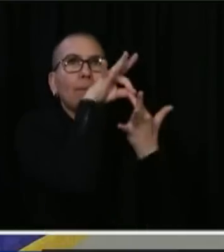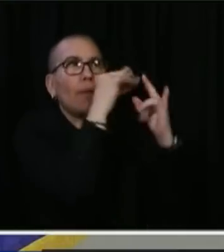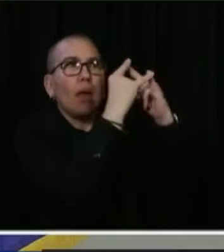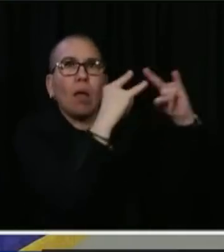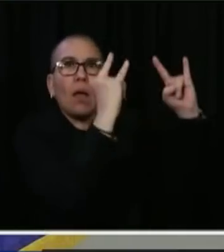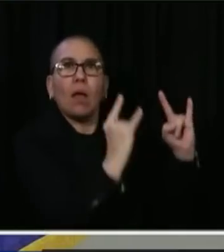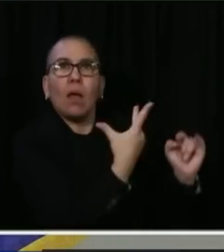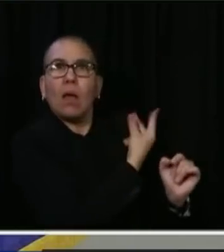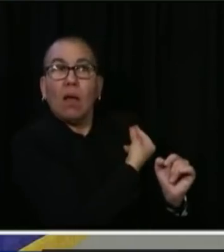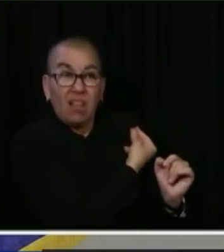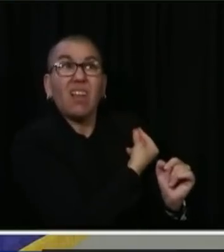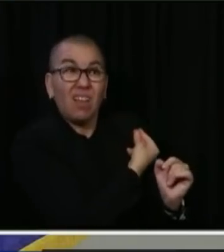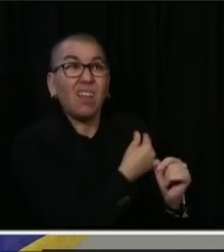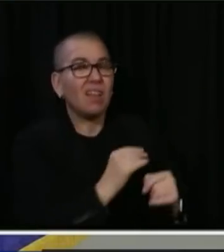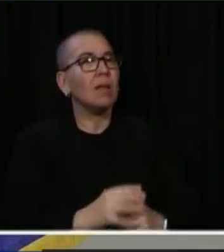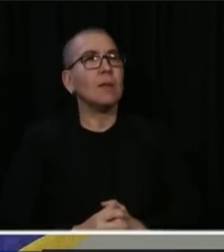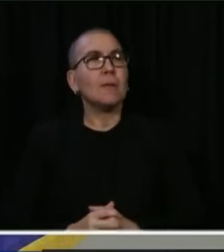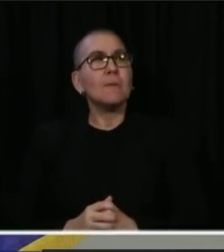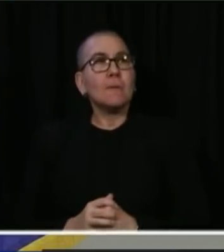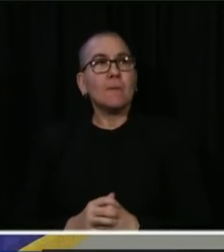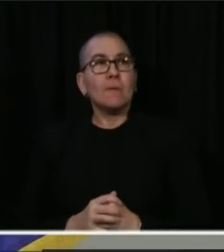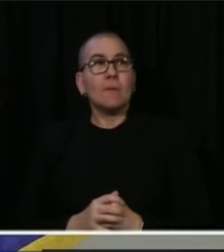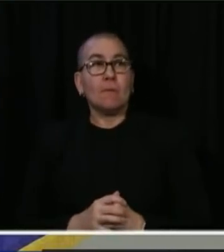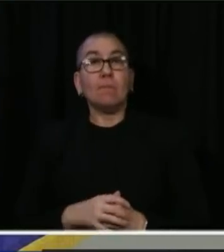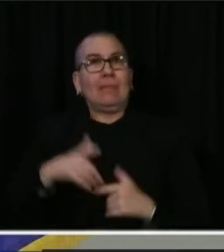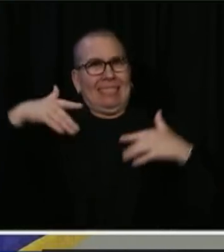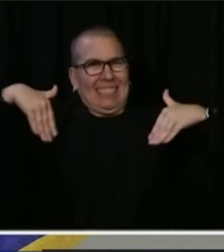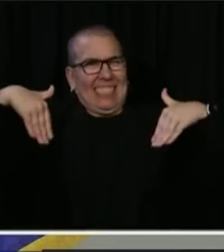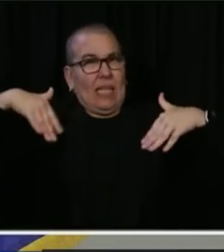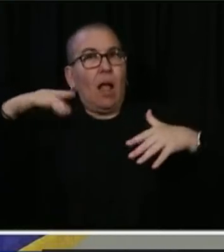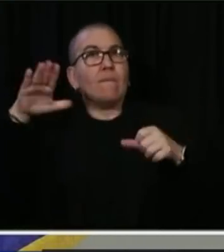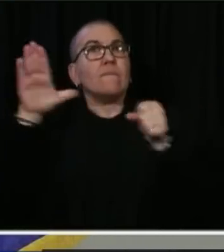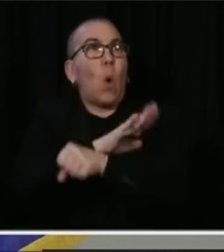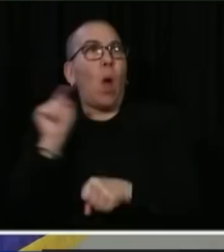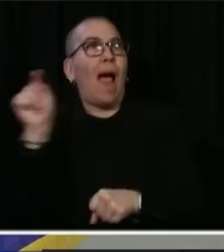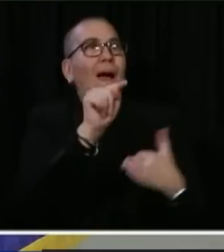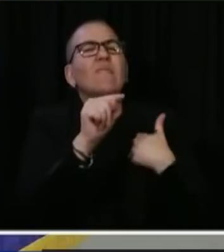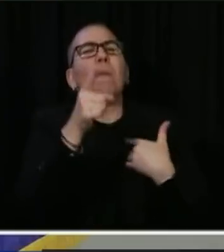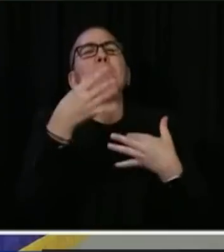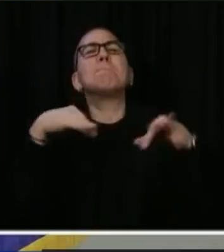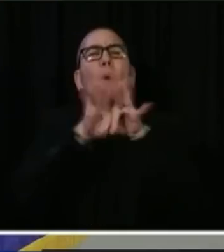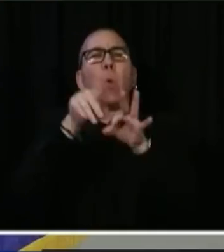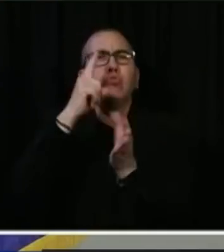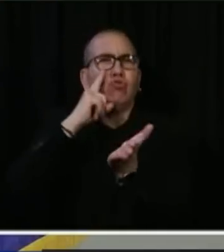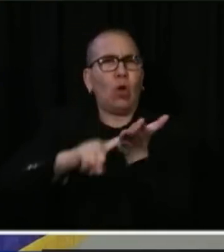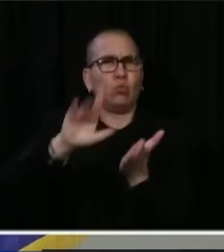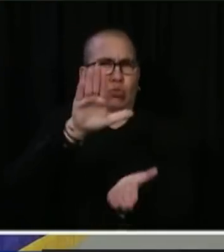PEDIATRICIANS BECAUSE WE ANTICIPATE MANY OF THESE SHOTS WILL BE GIVEN IN DOCTOR OFFICES